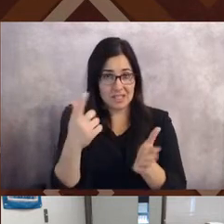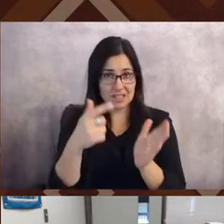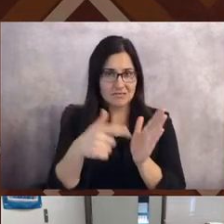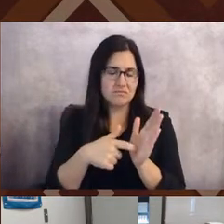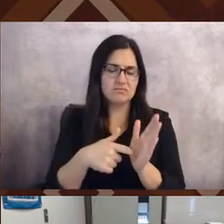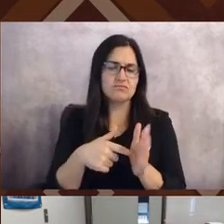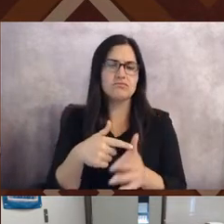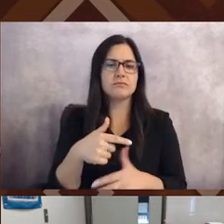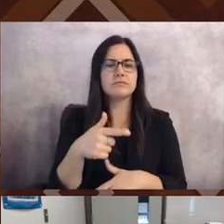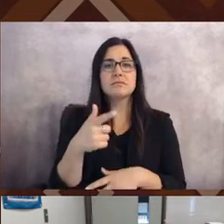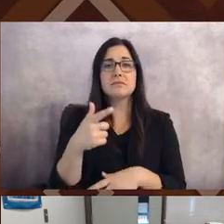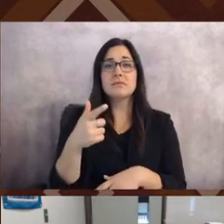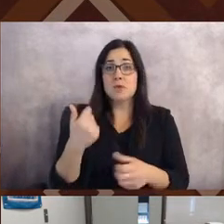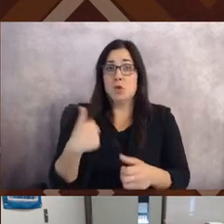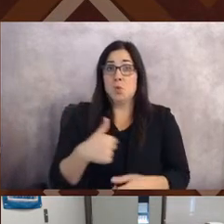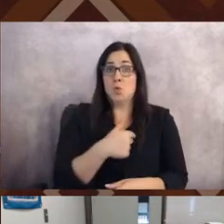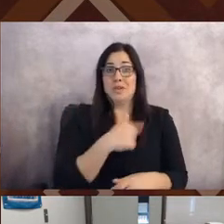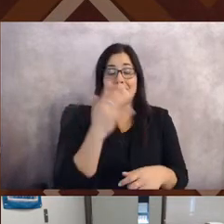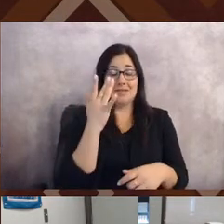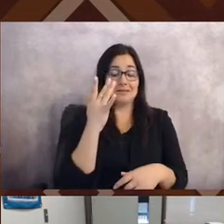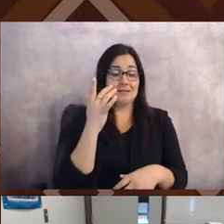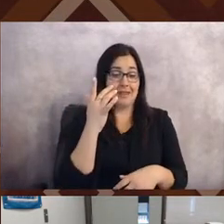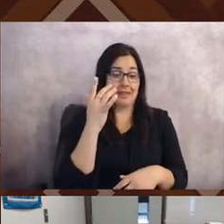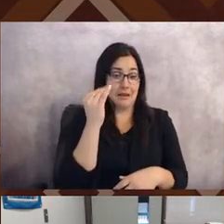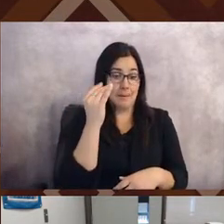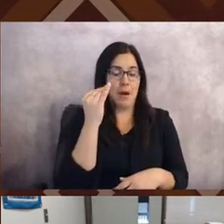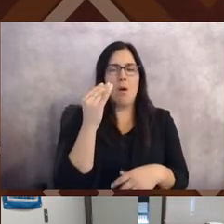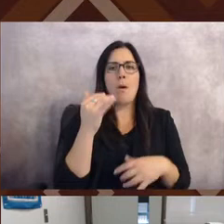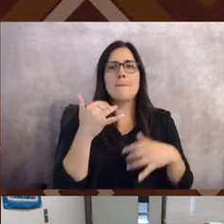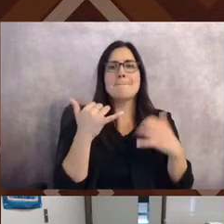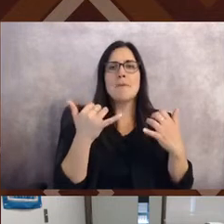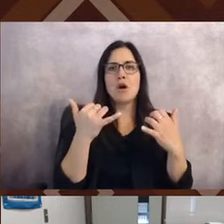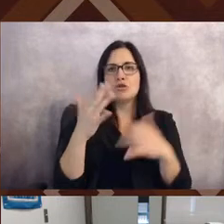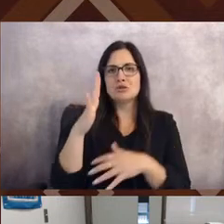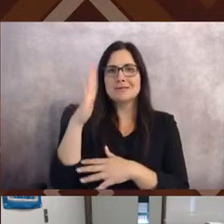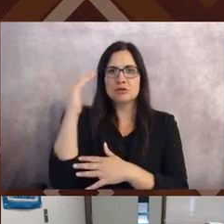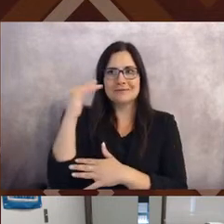that many of us think with modern day South Korea, like because modern day